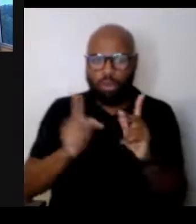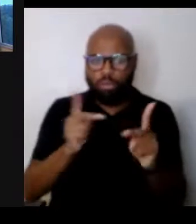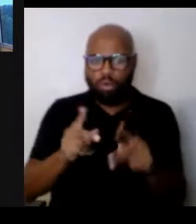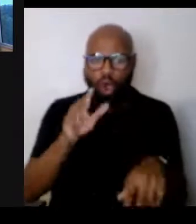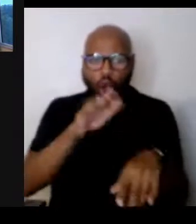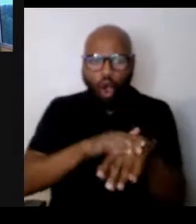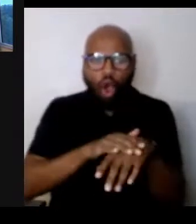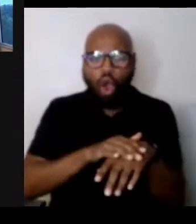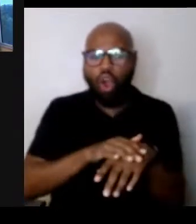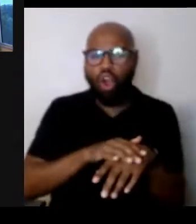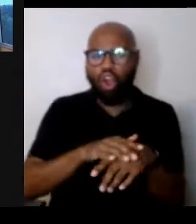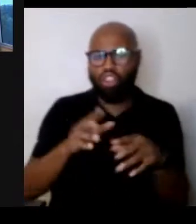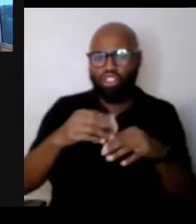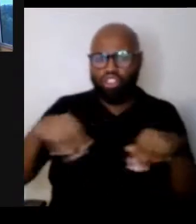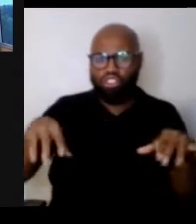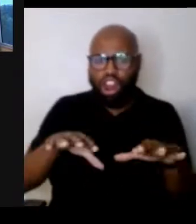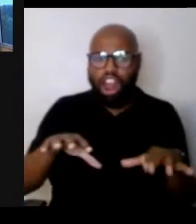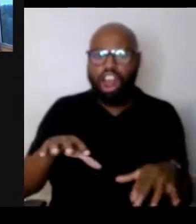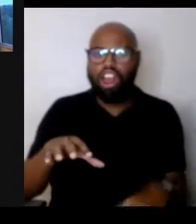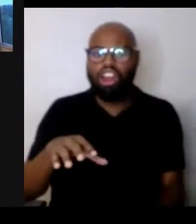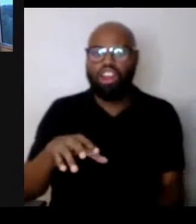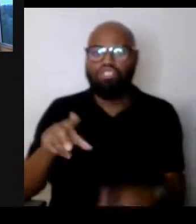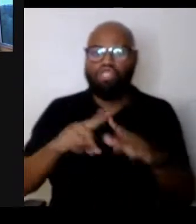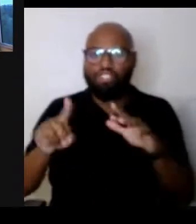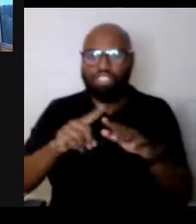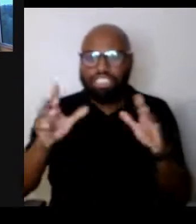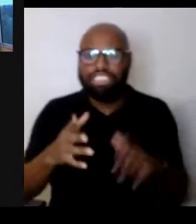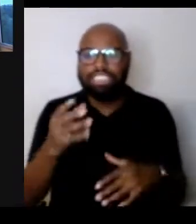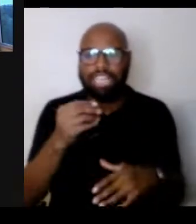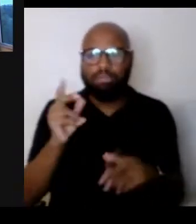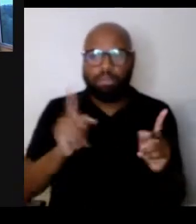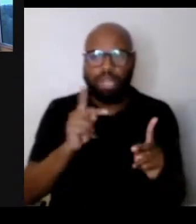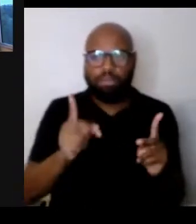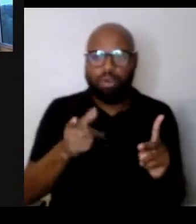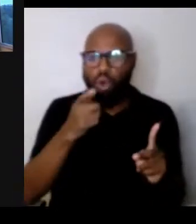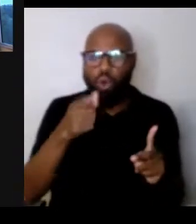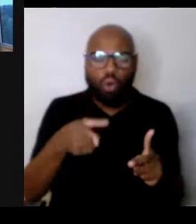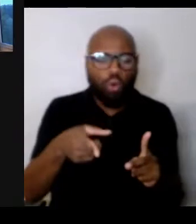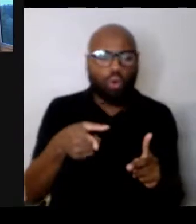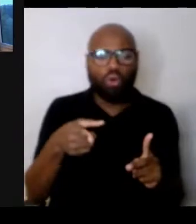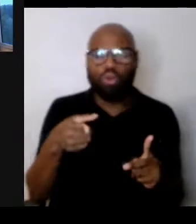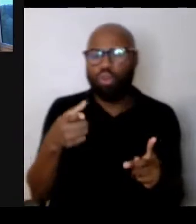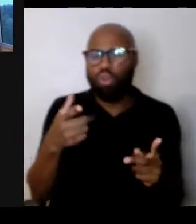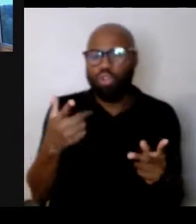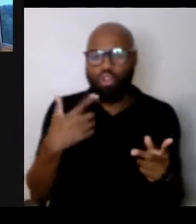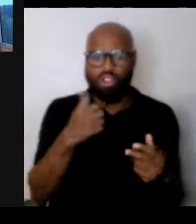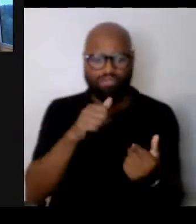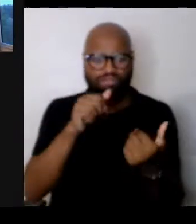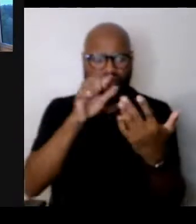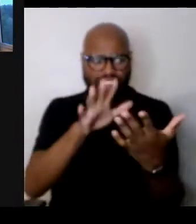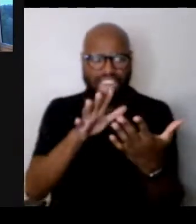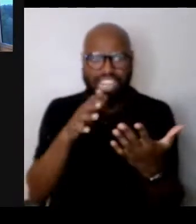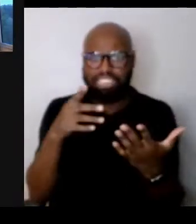"The refugees and asylum seekers here face anti-immigrant "policies that are unique to New York.